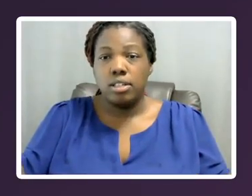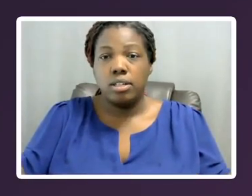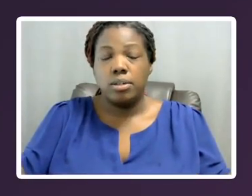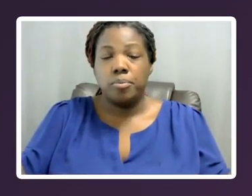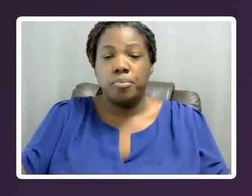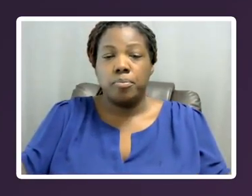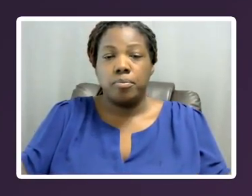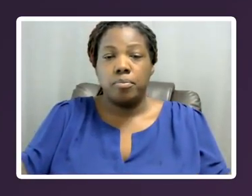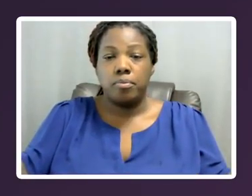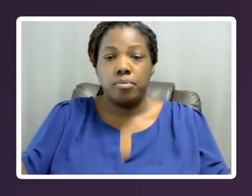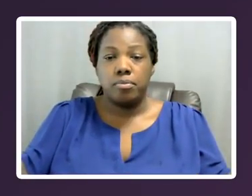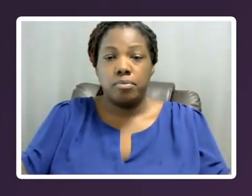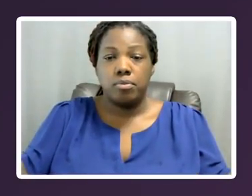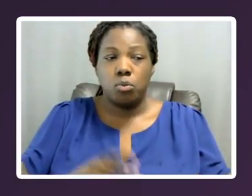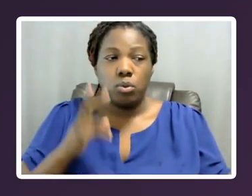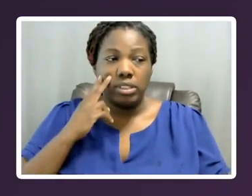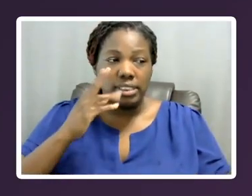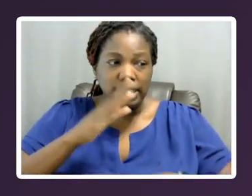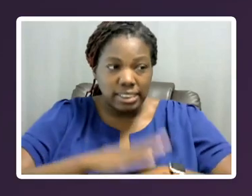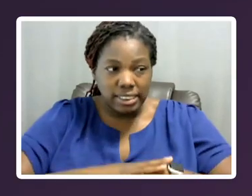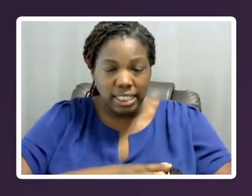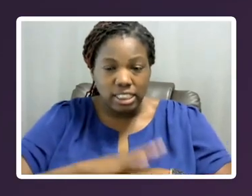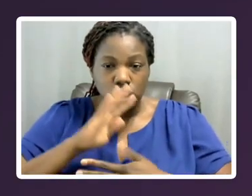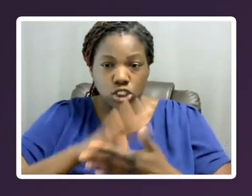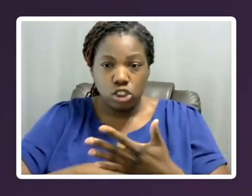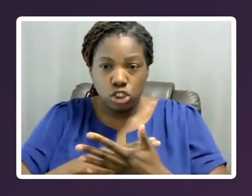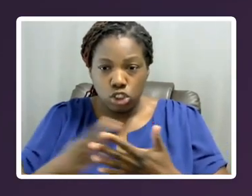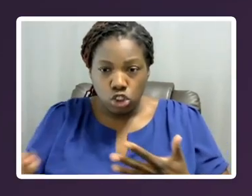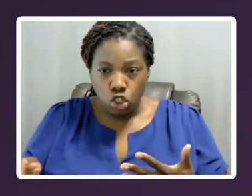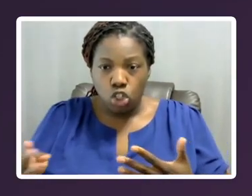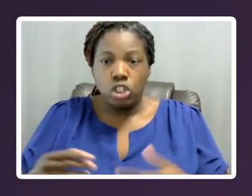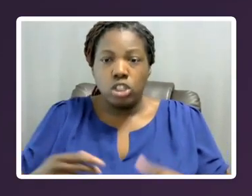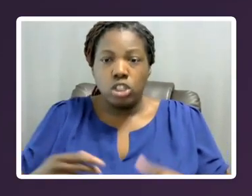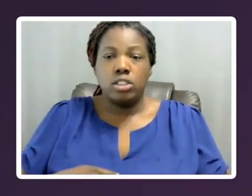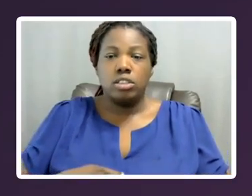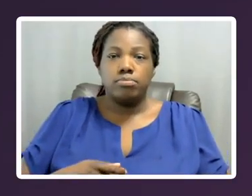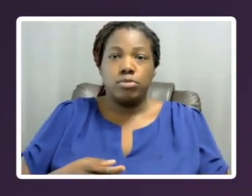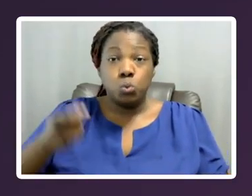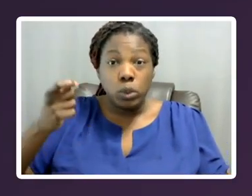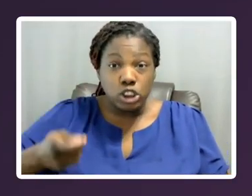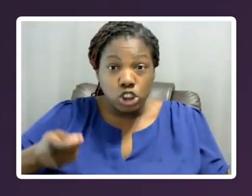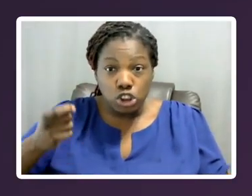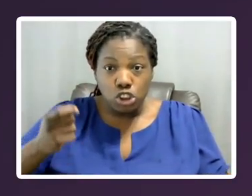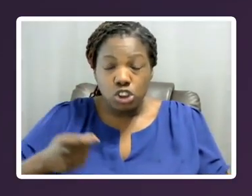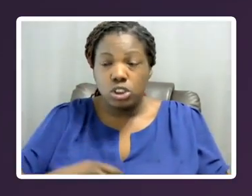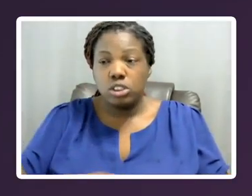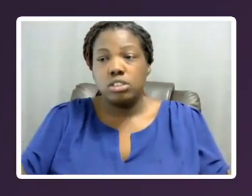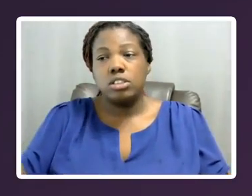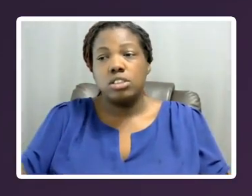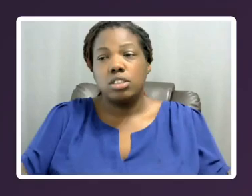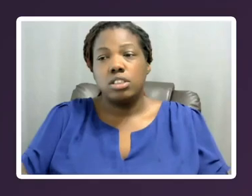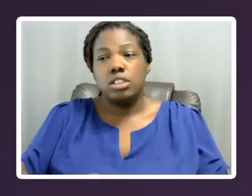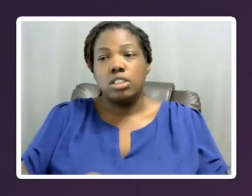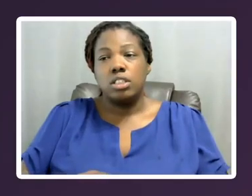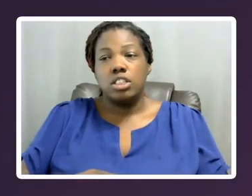desks, chart, switches. Awesome. All right. So more of the story is coming together based on